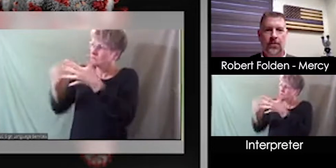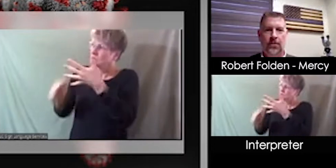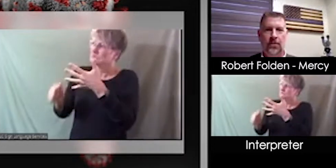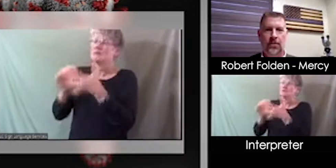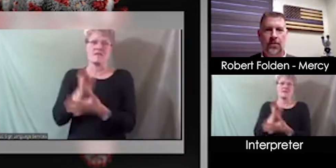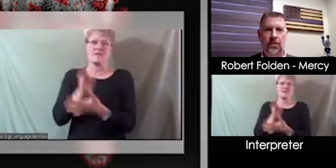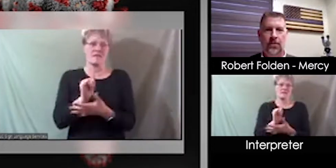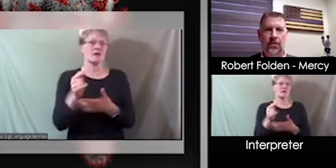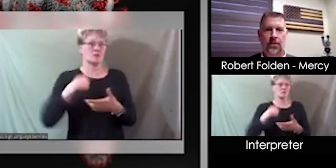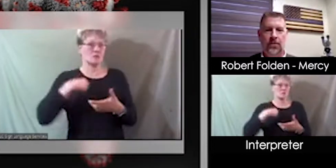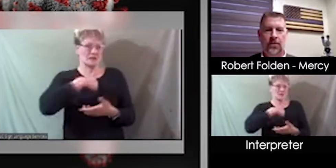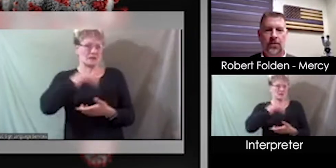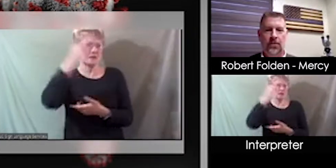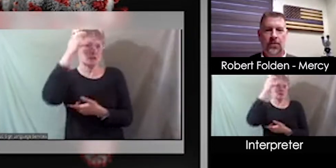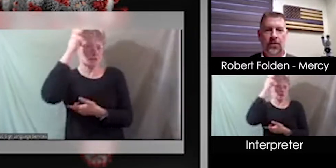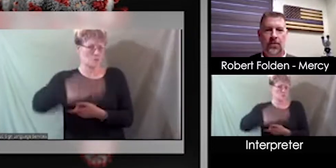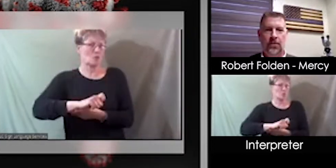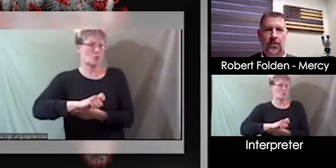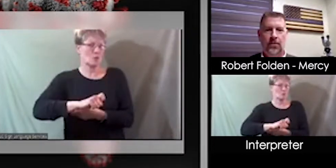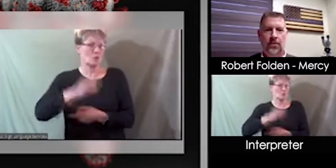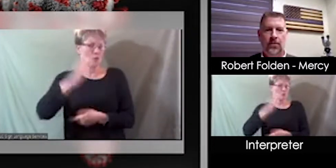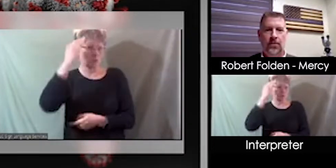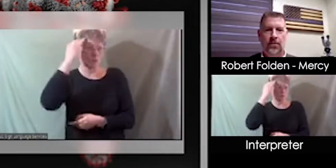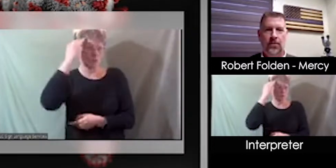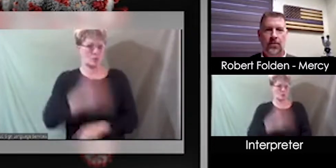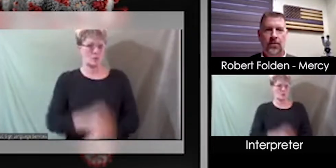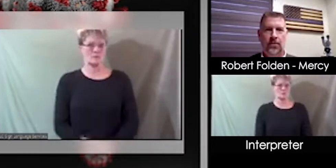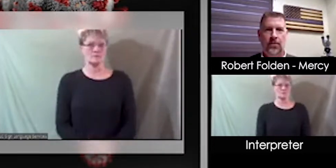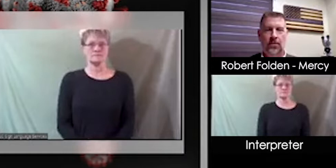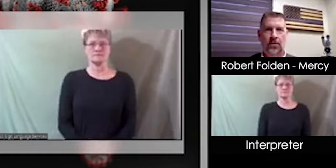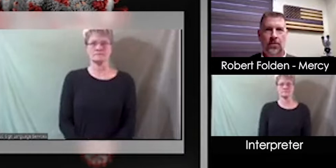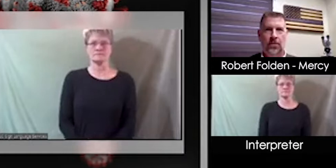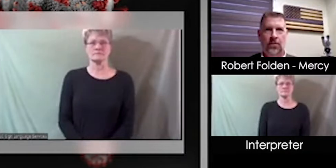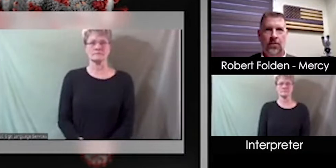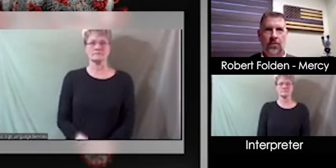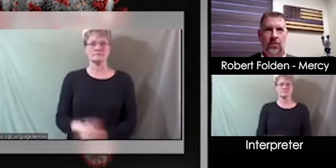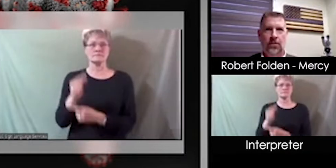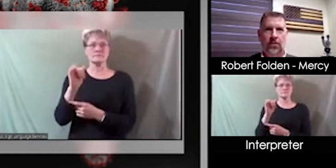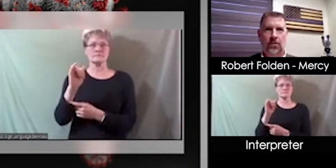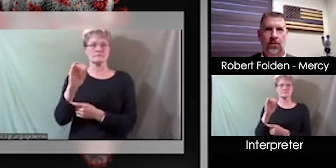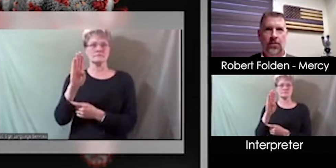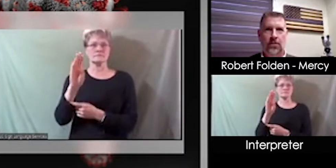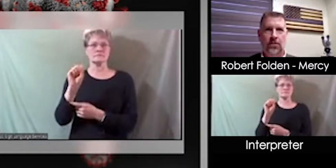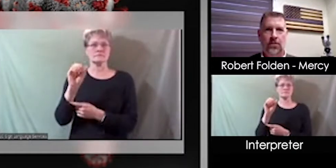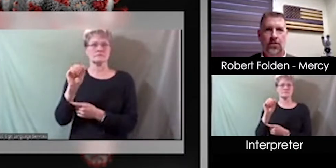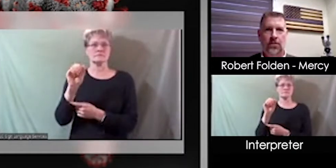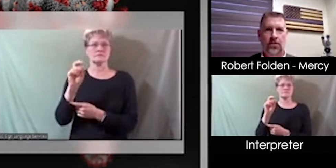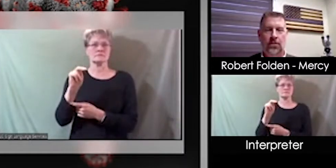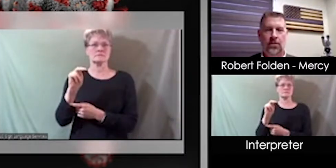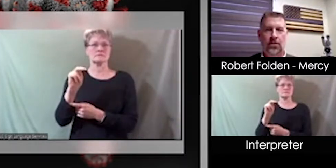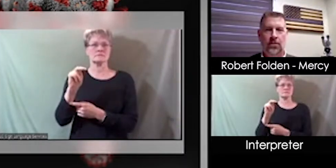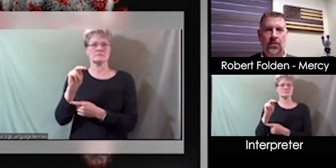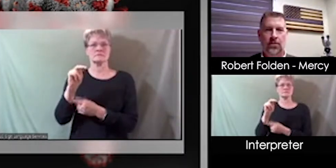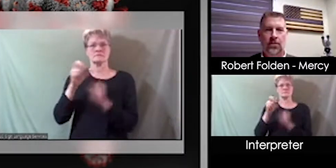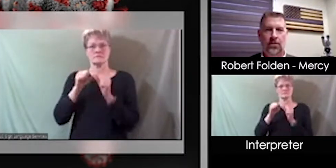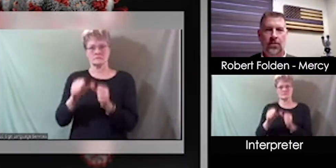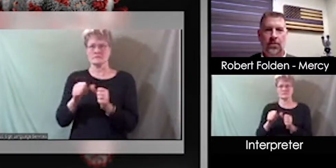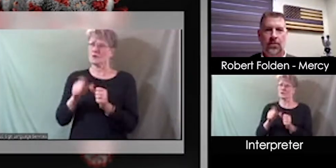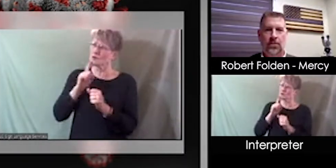Is it true that there are drive-through testing events going on in Sacramento Area and other areas?